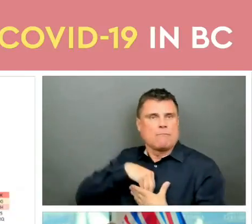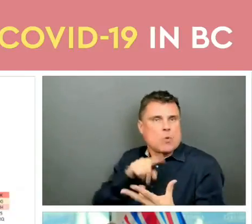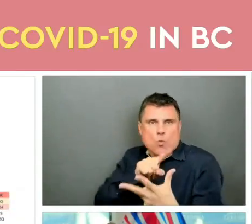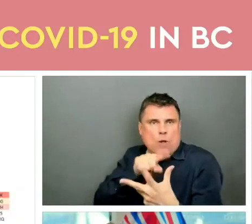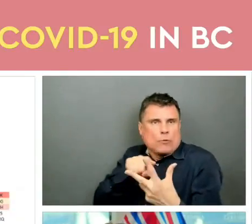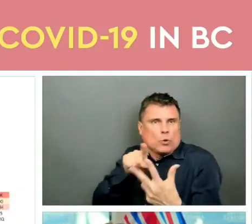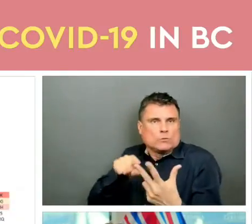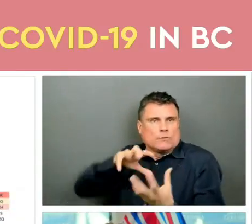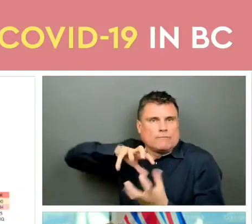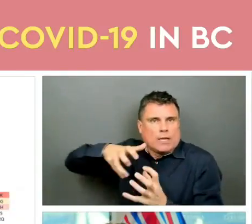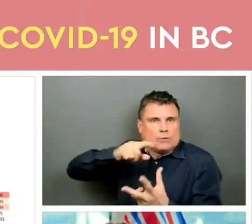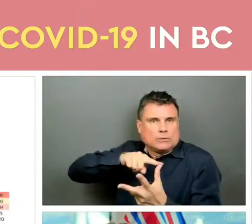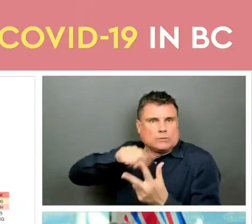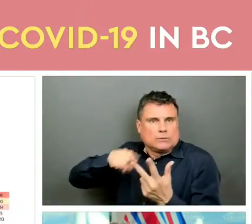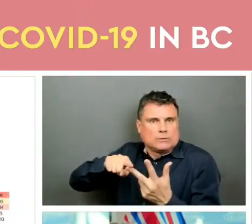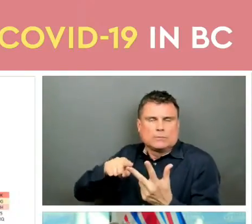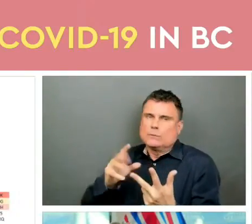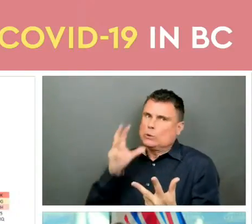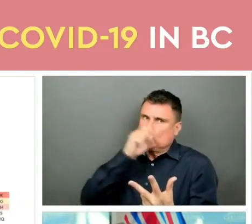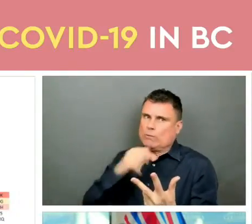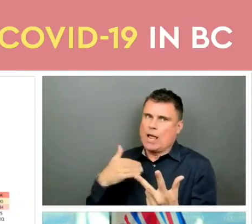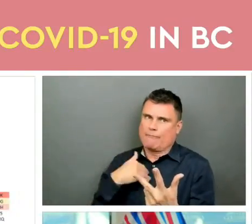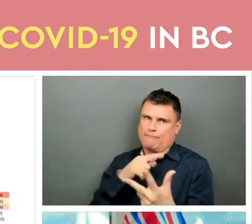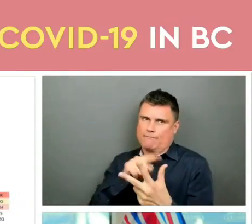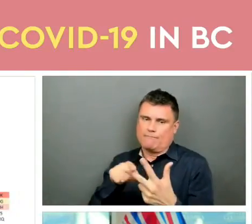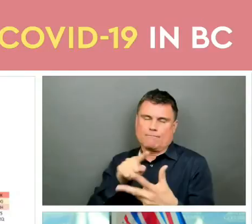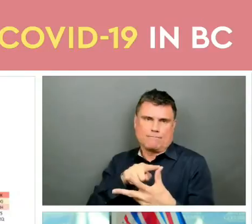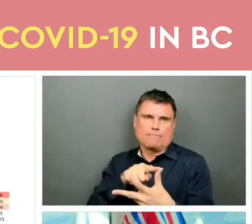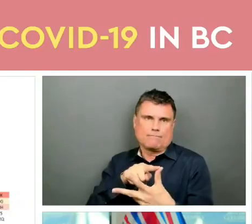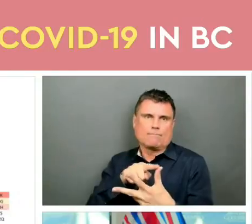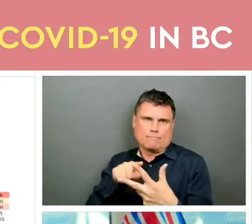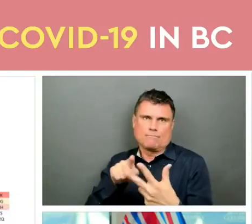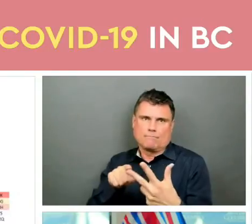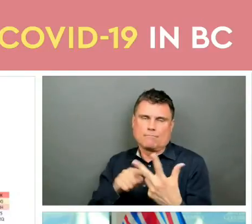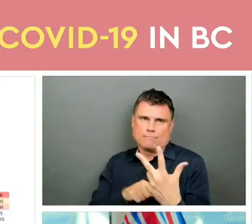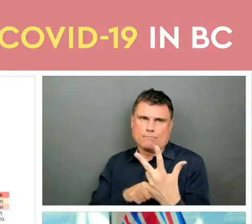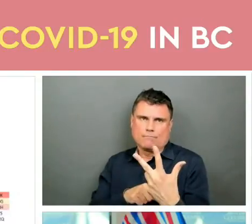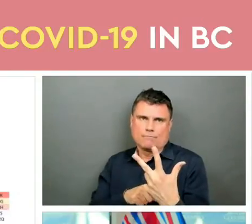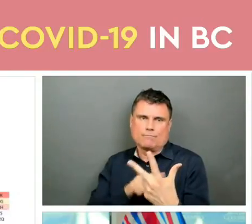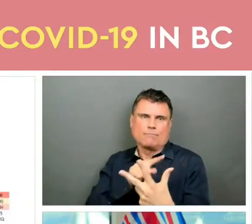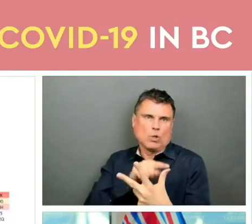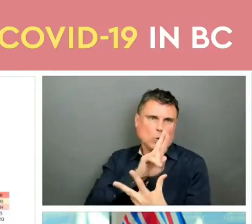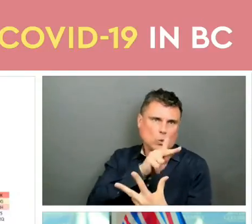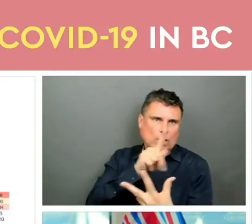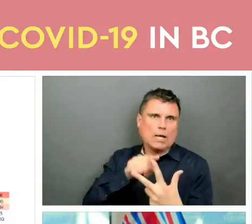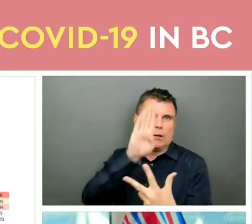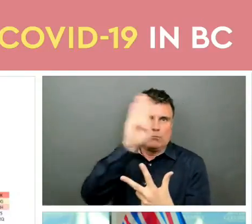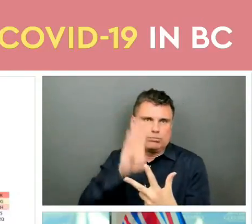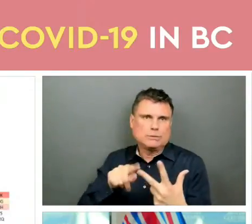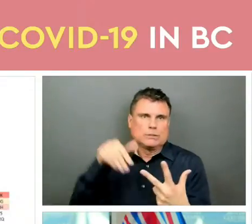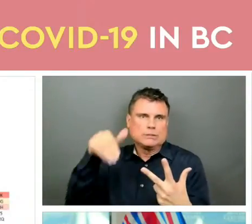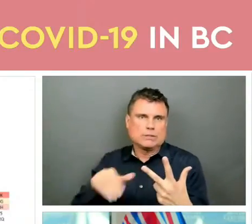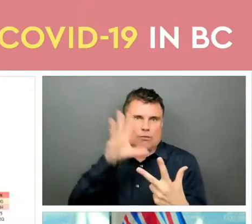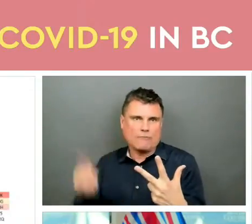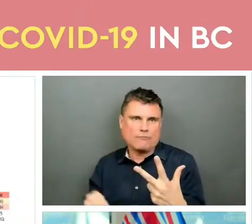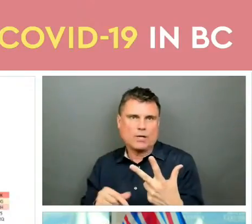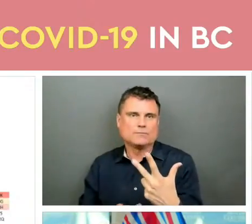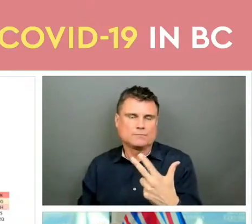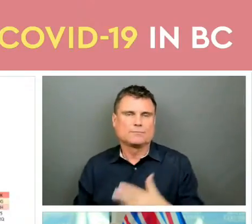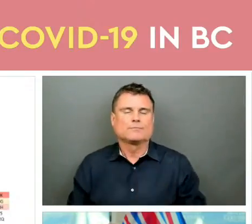of these highly trans miss BL viruss. And we will have a proportion